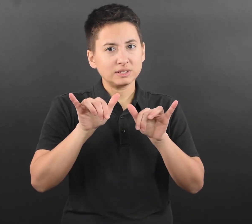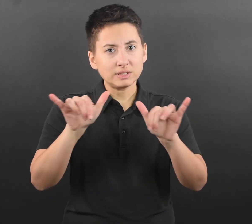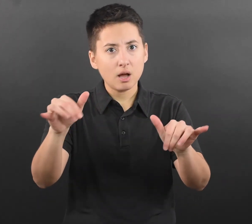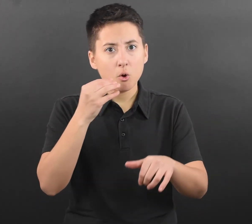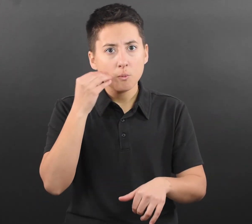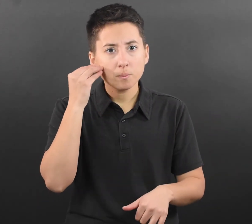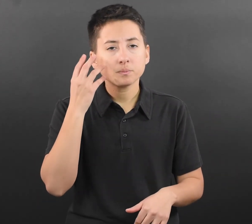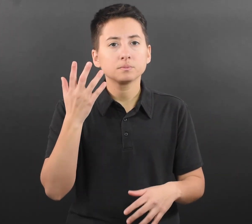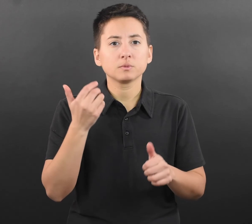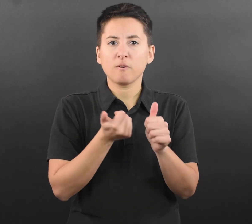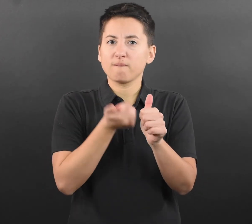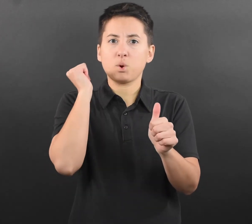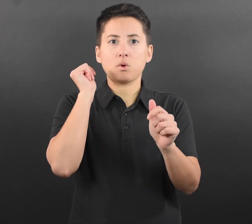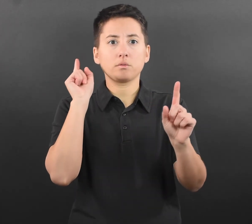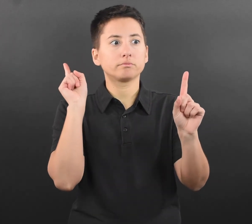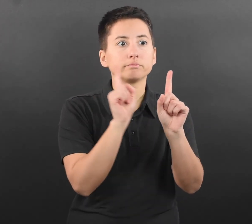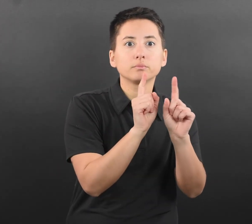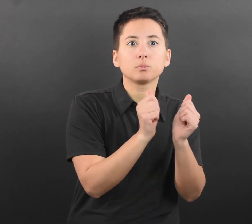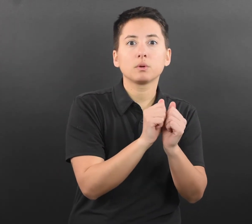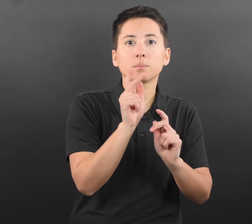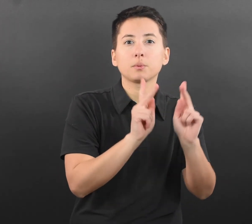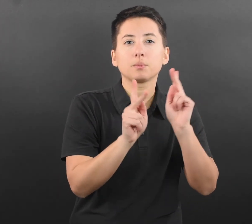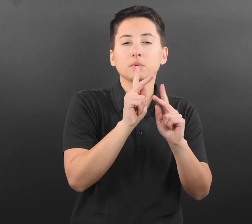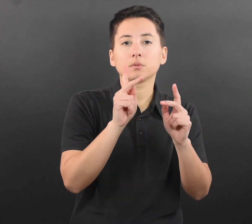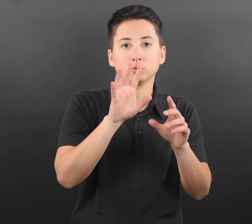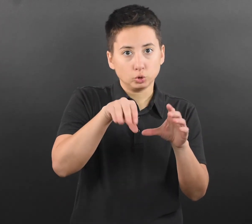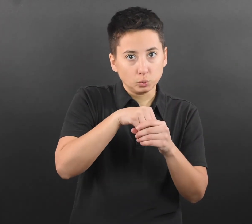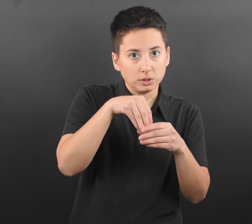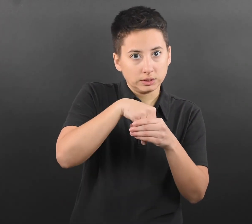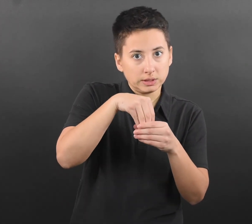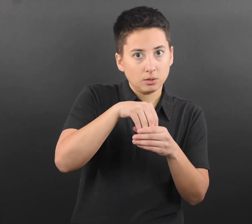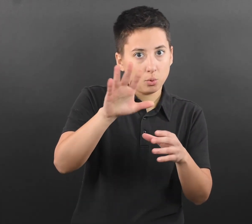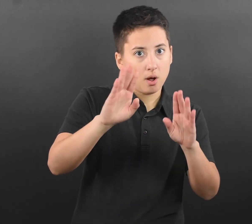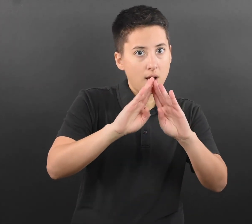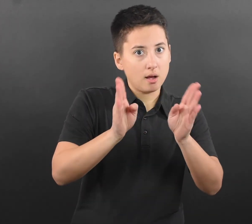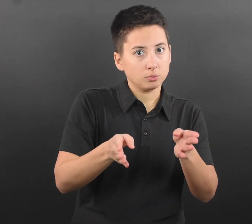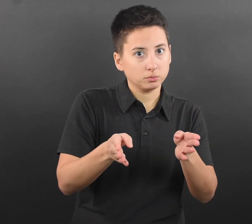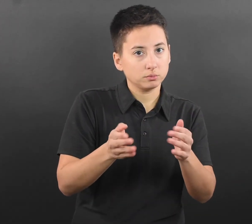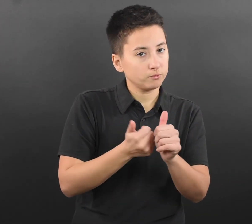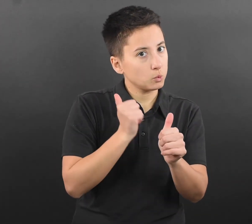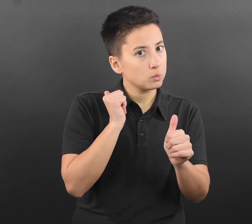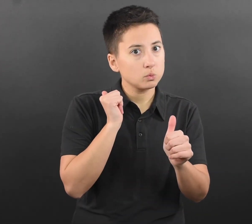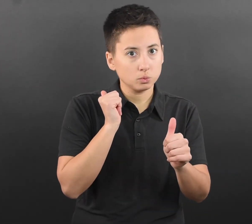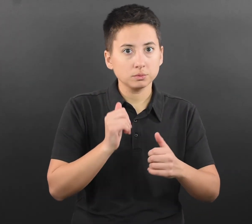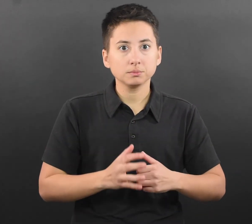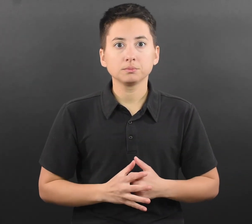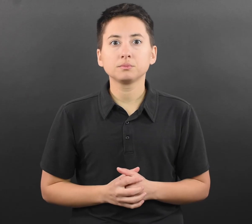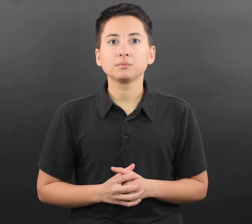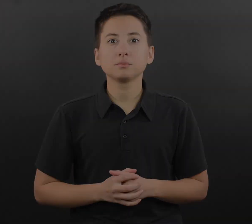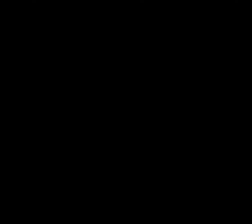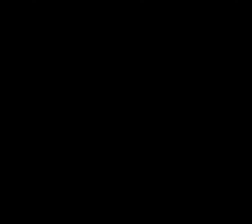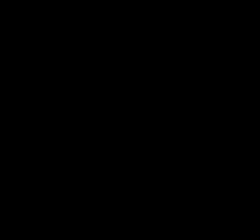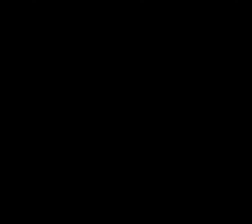test result, stay home and avoid close contact with others including those in your own household.